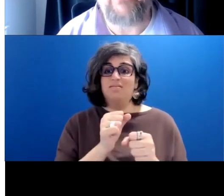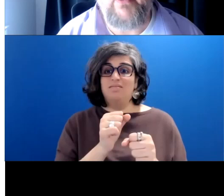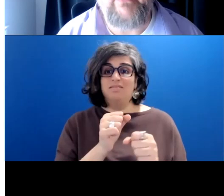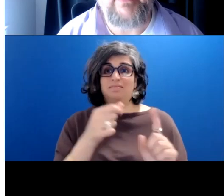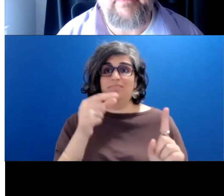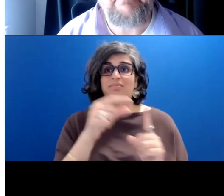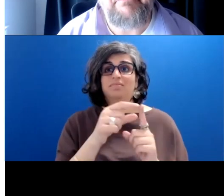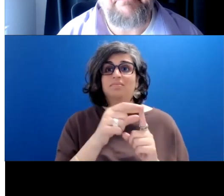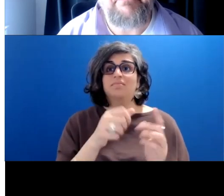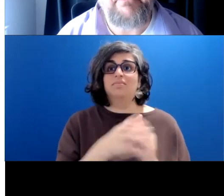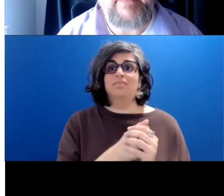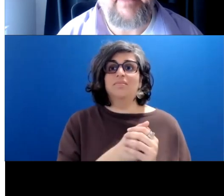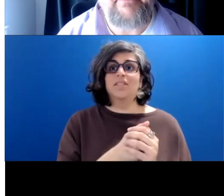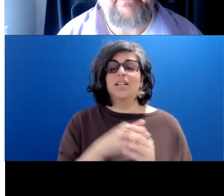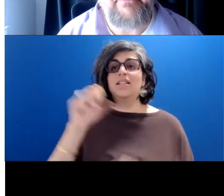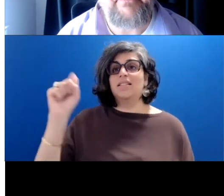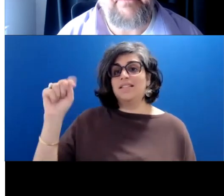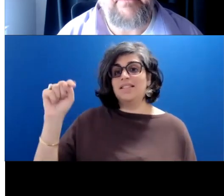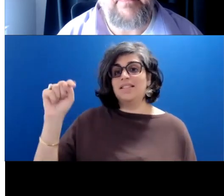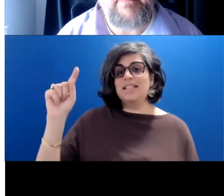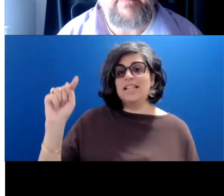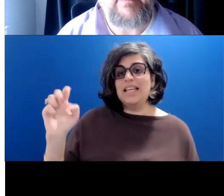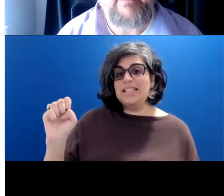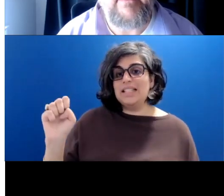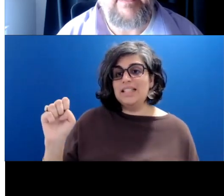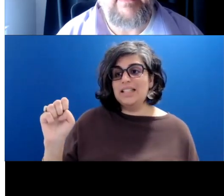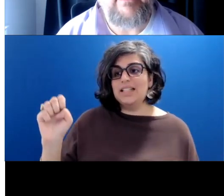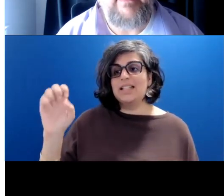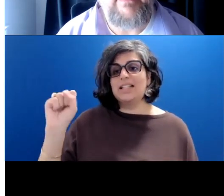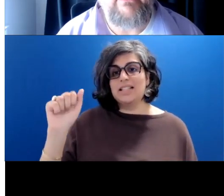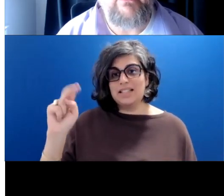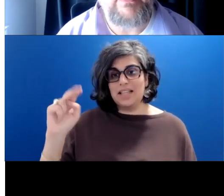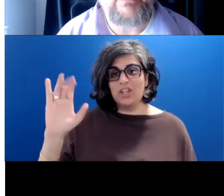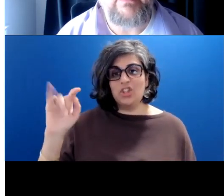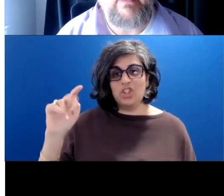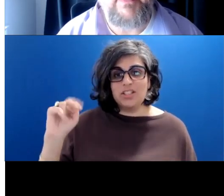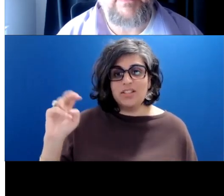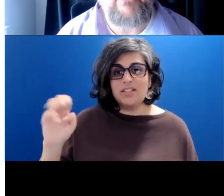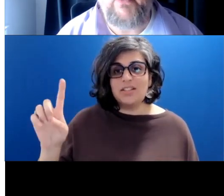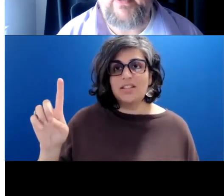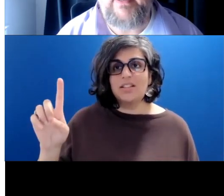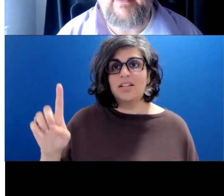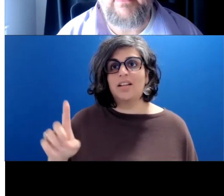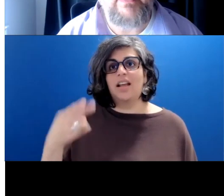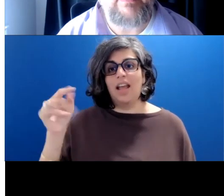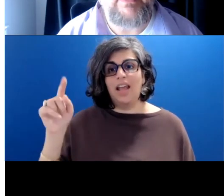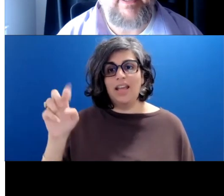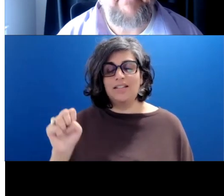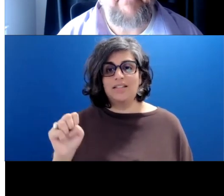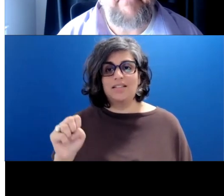and it's horrific. Yeah. Any other questions or comments before we close out today?